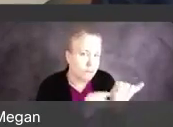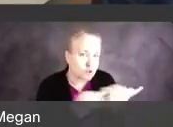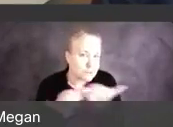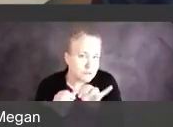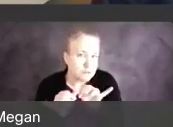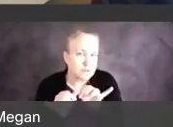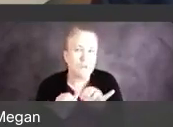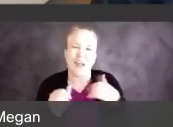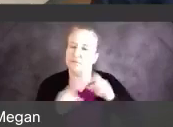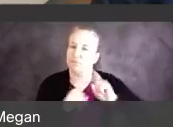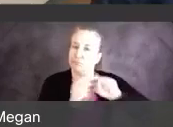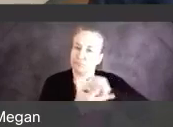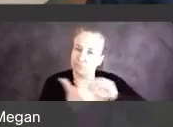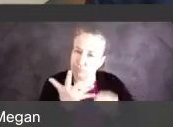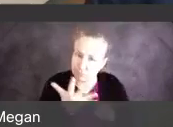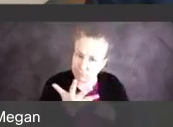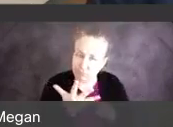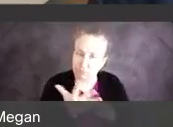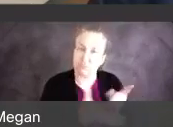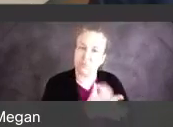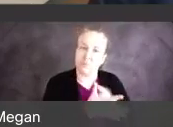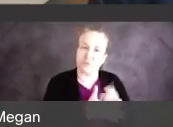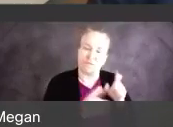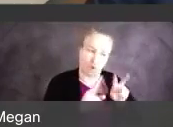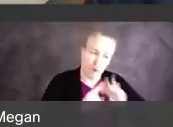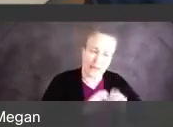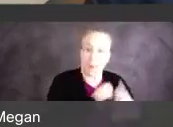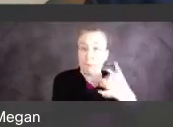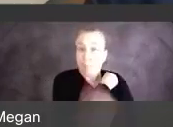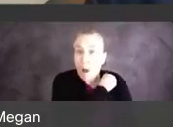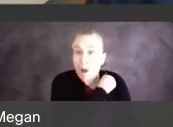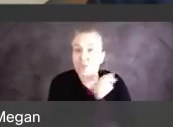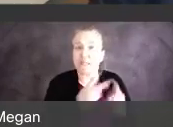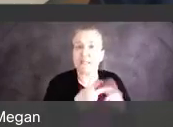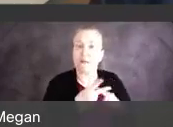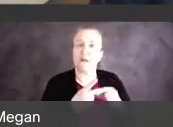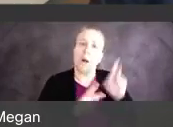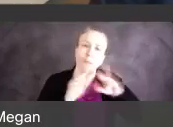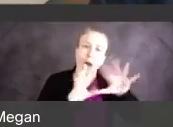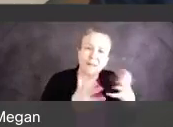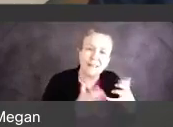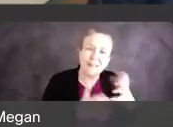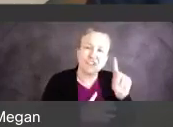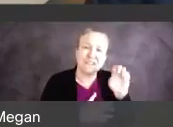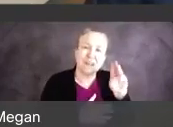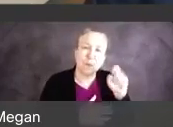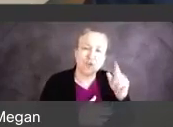indices of poverty, other population demographics, people that work in certain